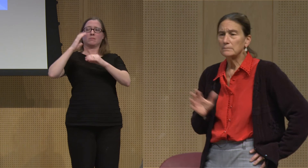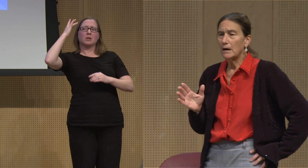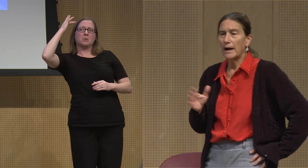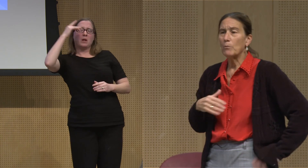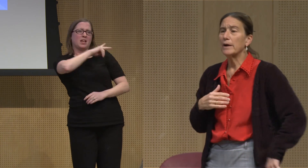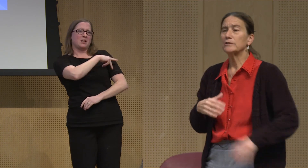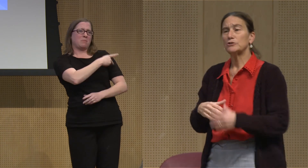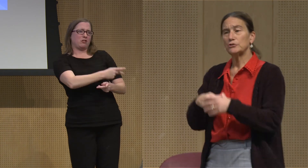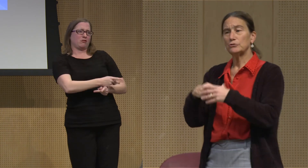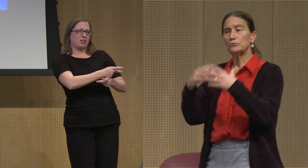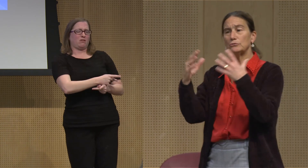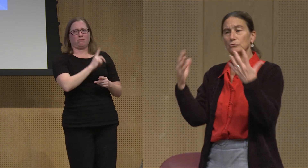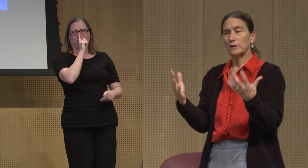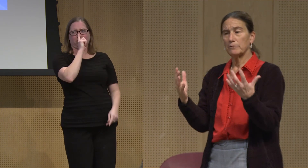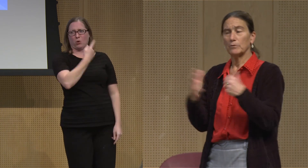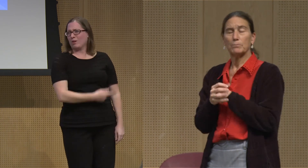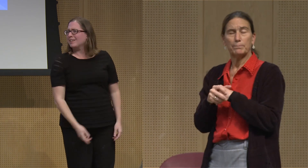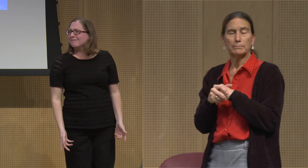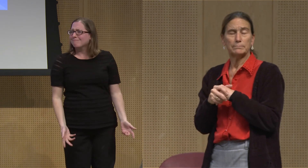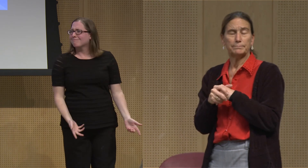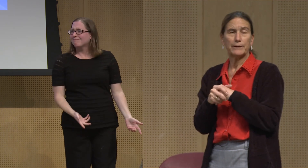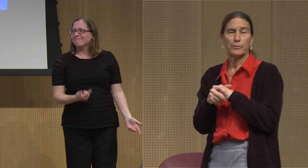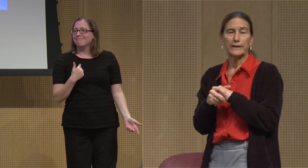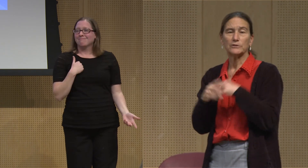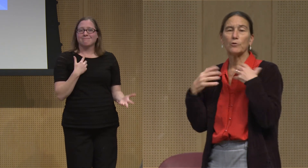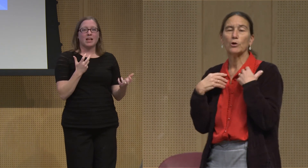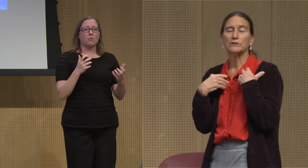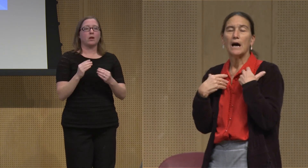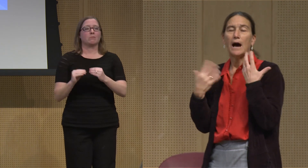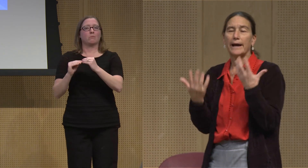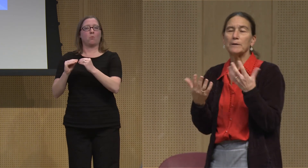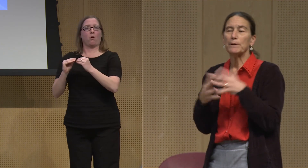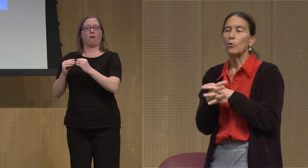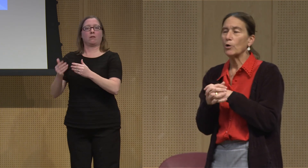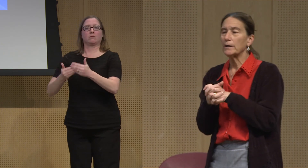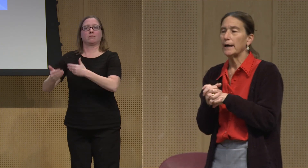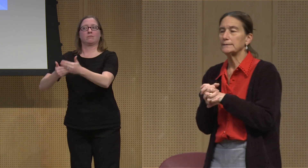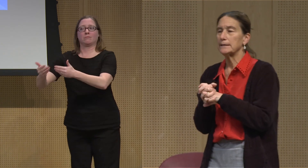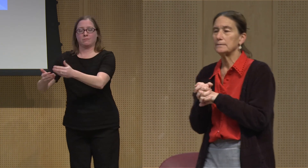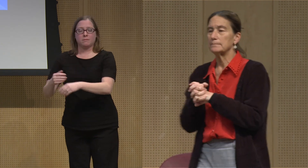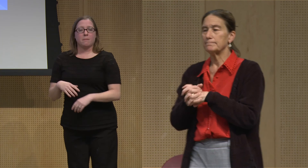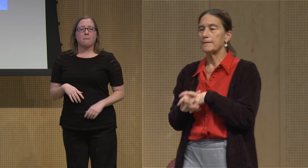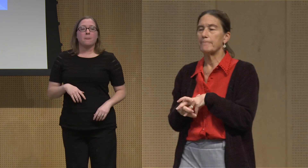I WANTED TO DO KIND OF BIGGER THINGS. OF COURSE, I HAD BEEN ORGANIZING EVENTS